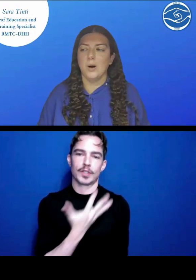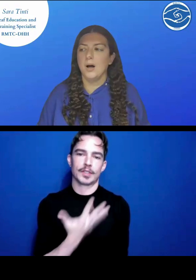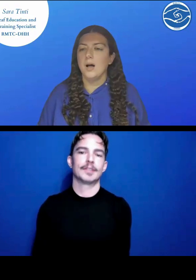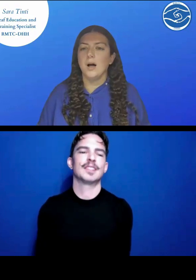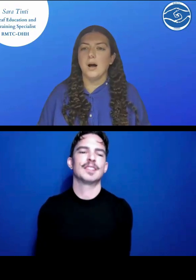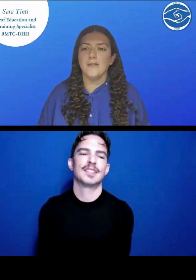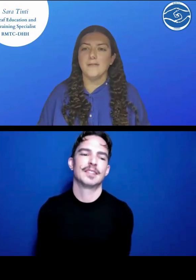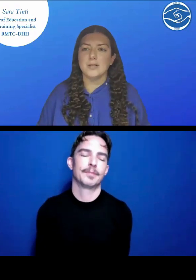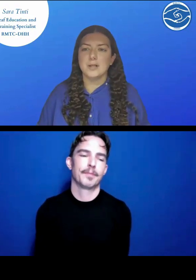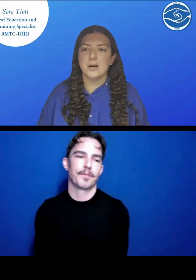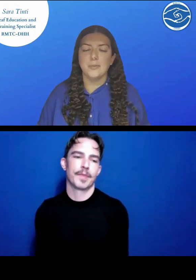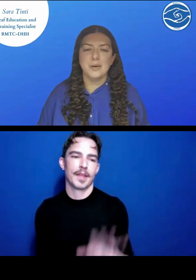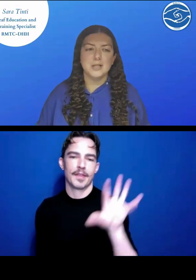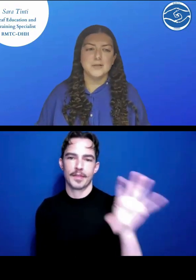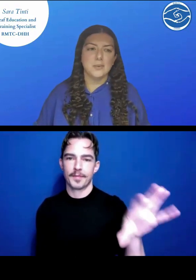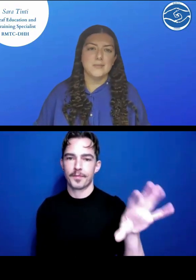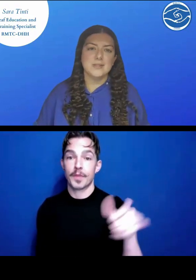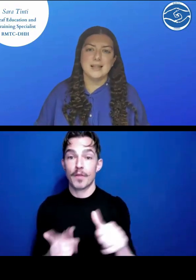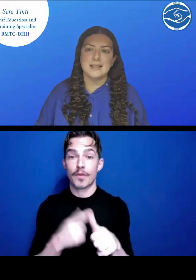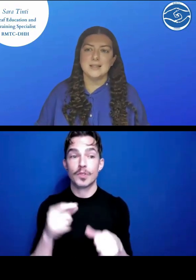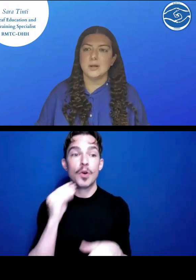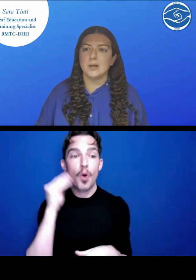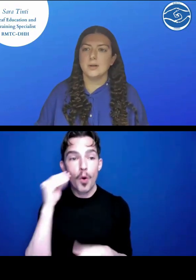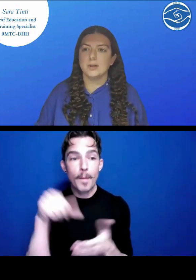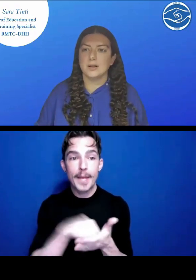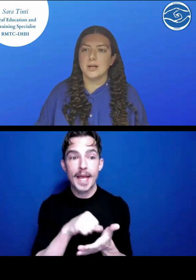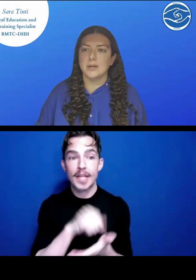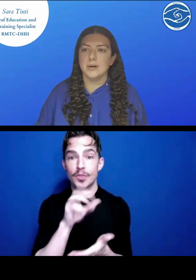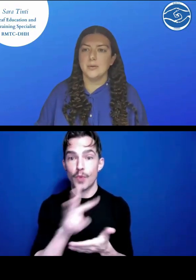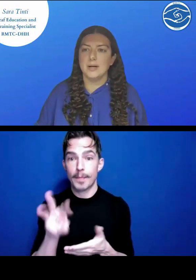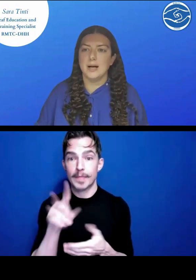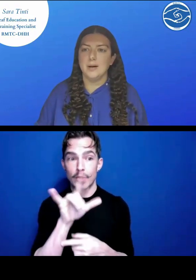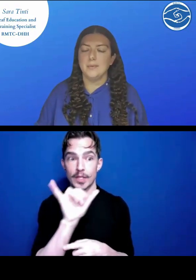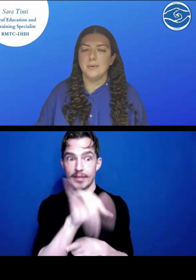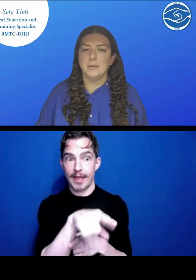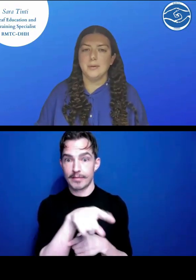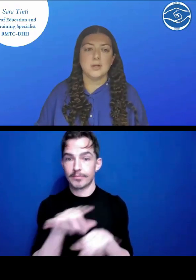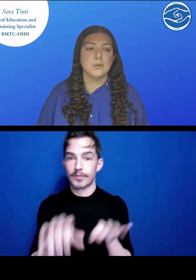So, on the first homepage of our website, this is what it'll look like when you open up. Always